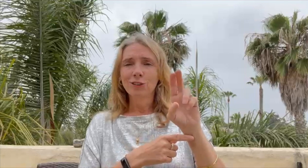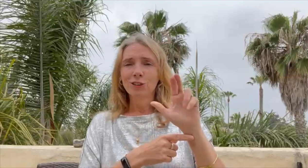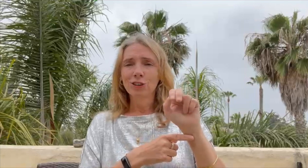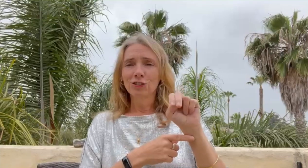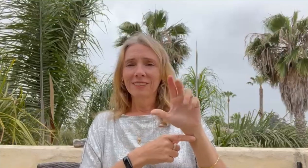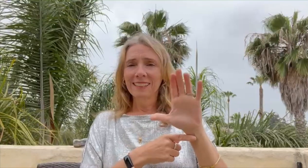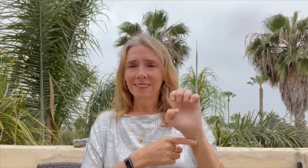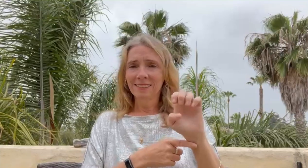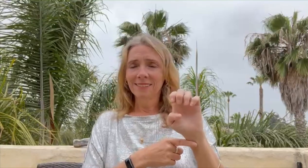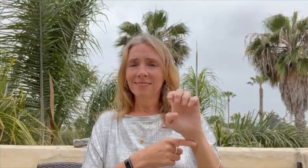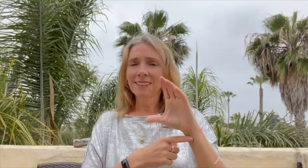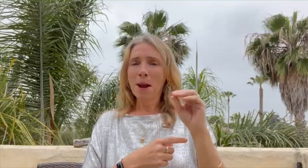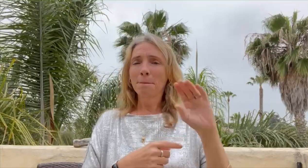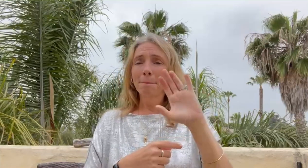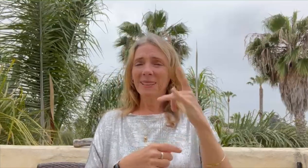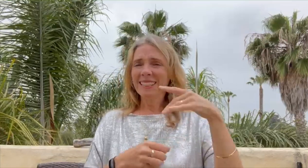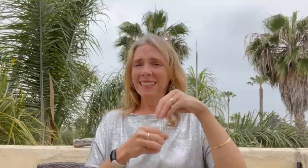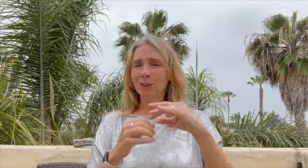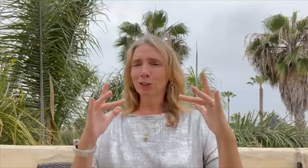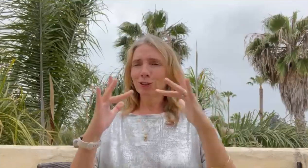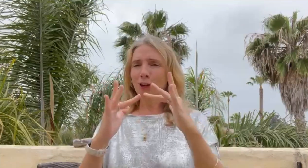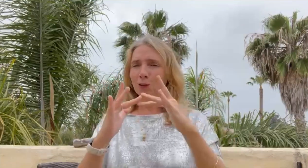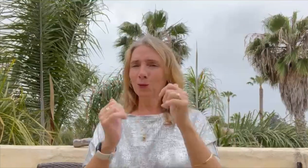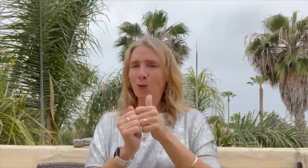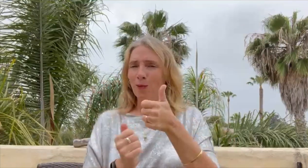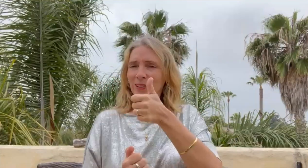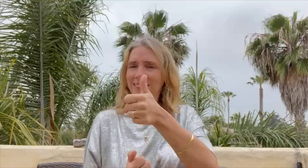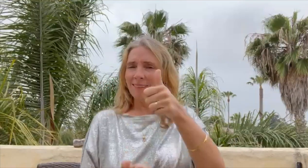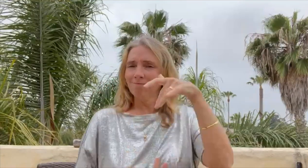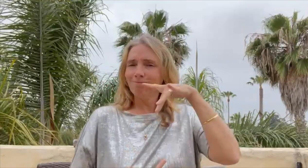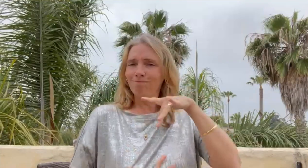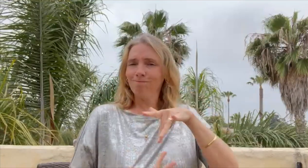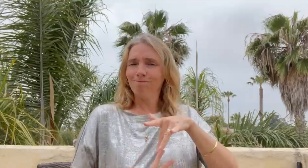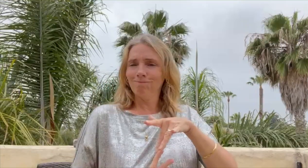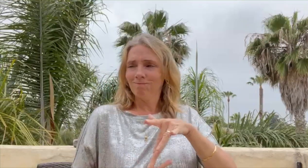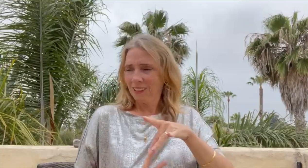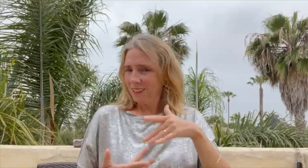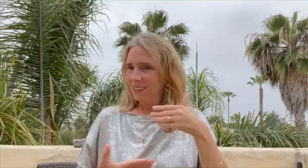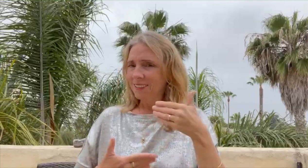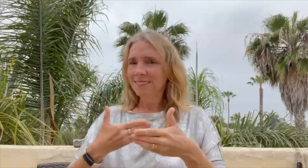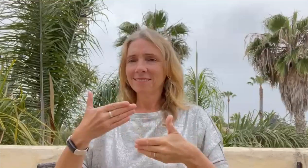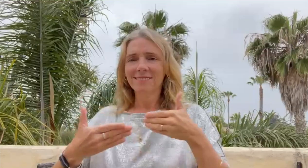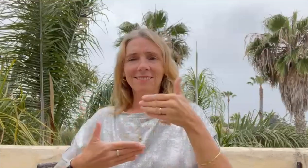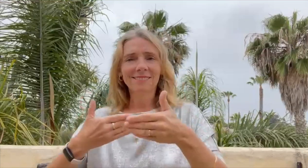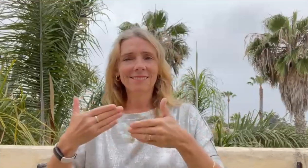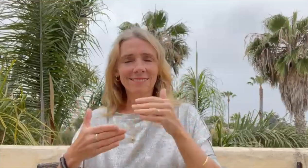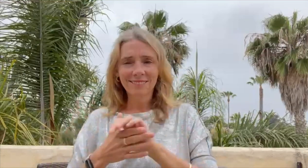For your endurance. And your perseverance and being in touch with yourself.